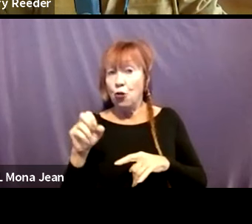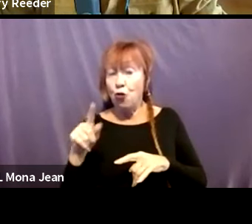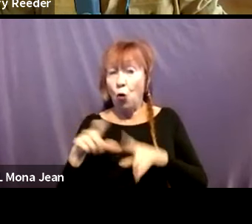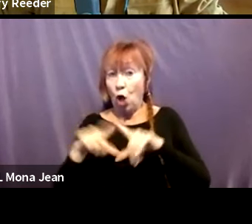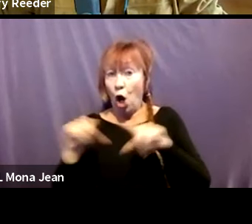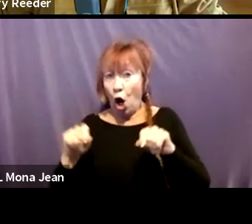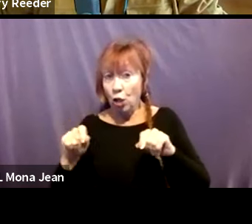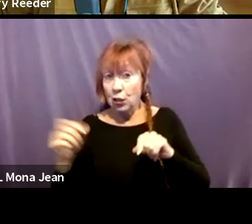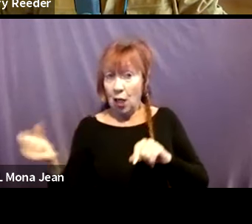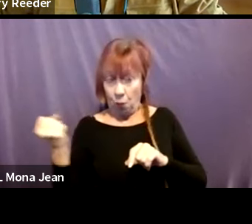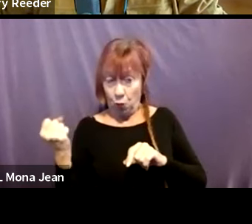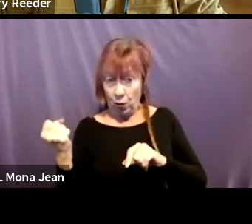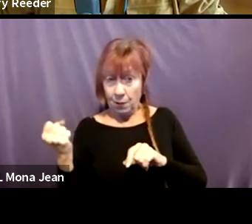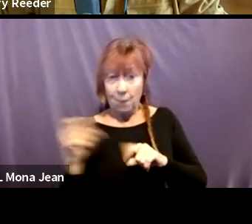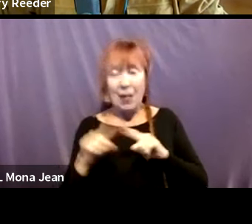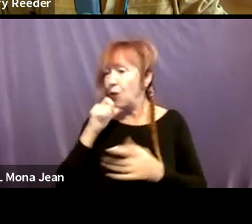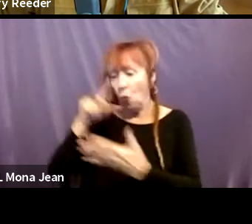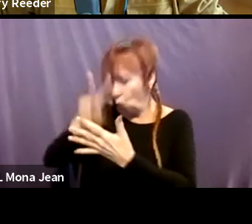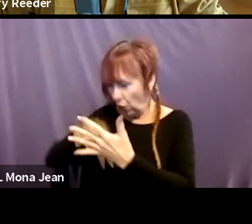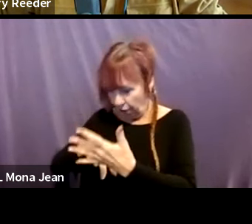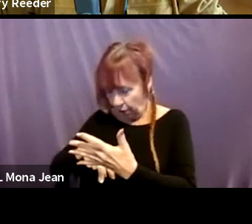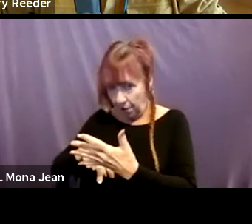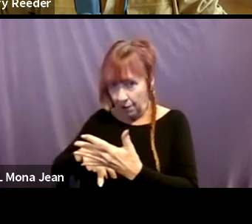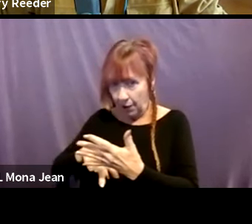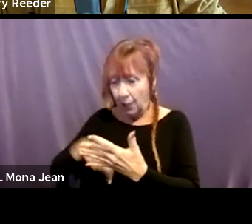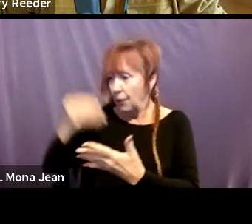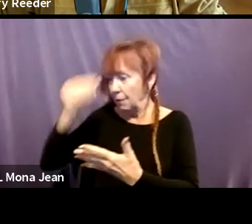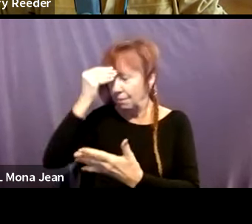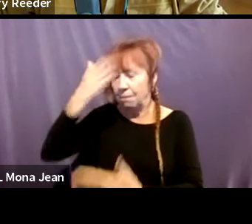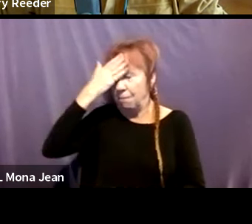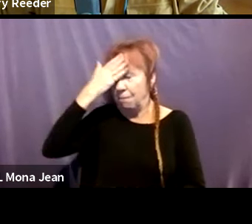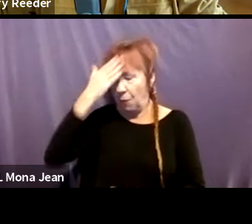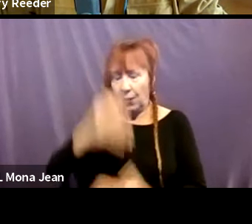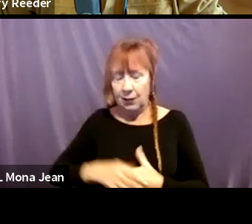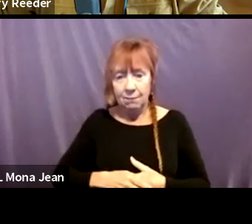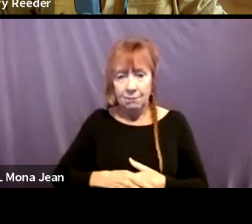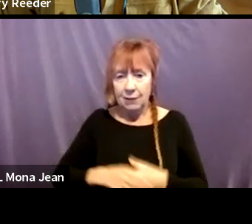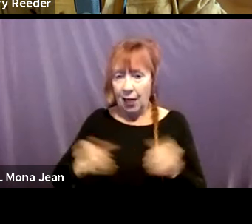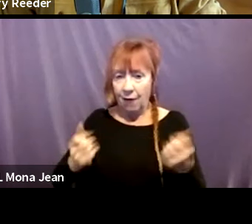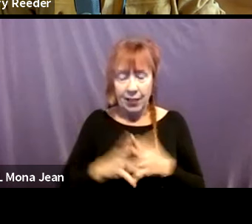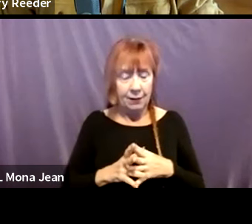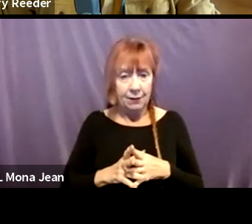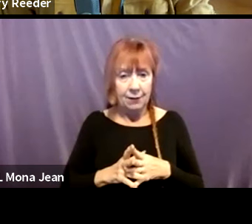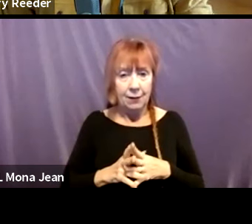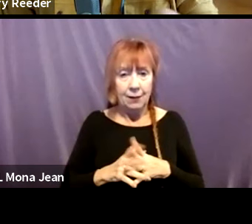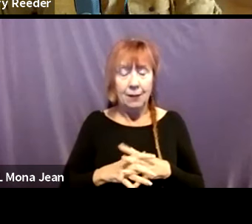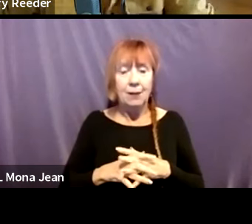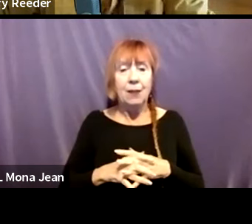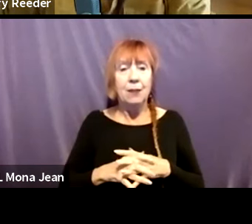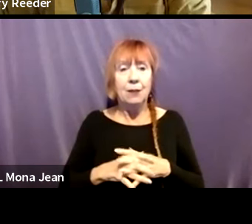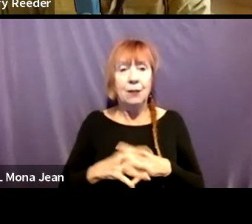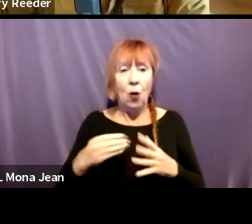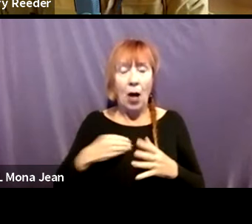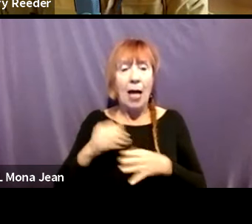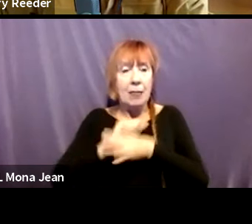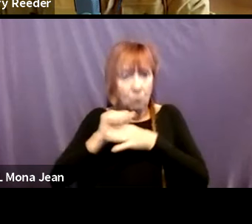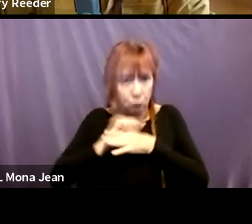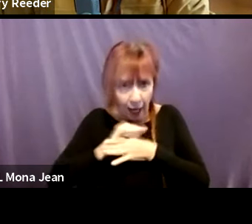but I don't read off of them at all, so I memorize everything. So it's like 20 minutes or so of what I've written,